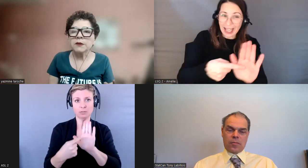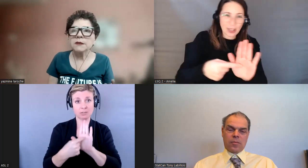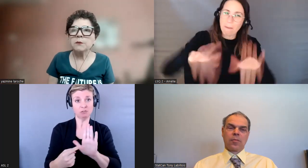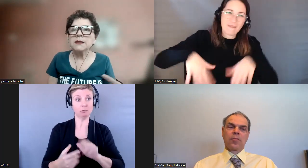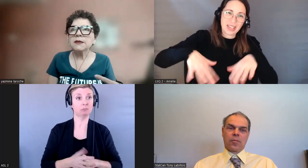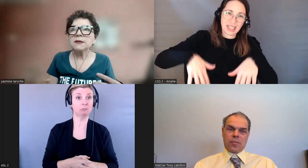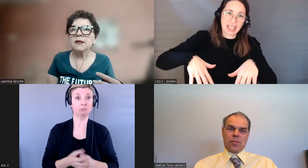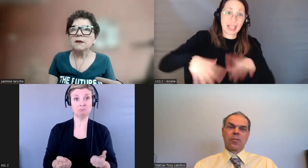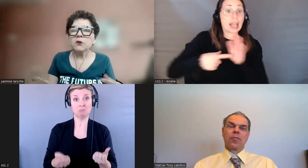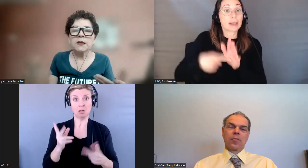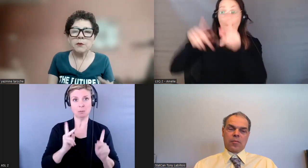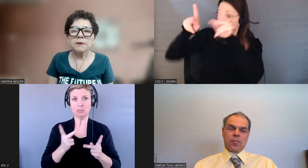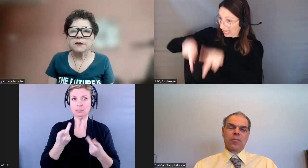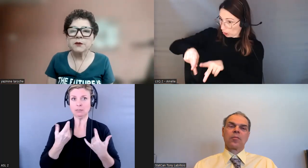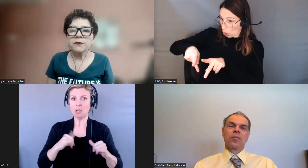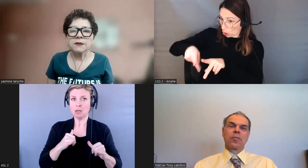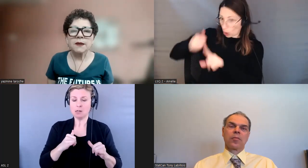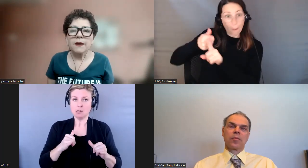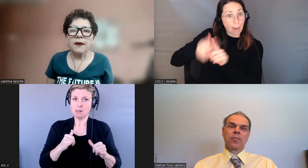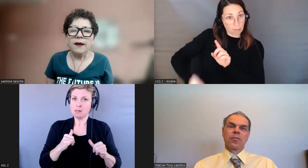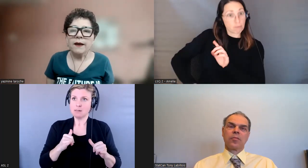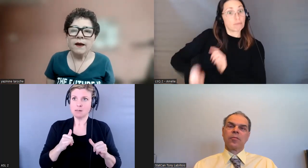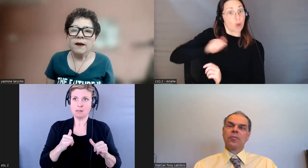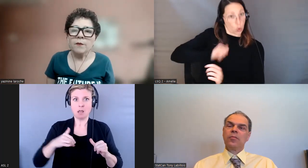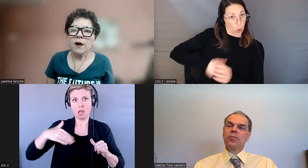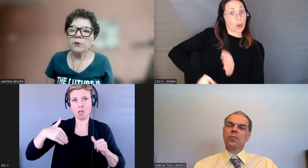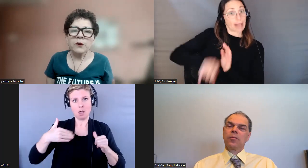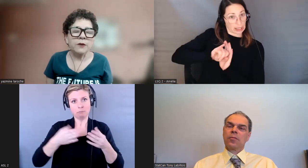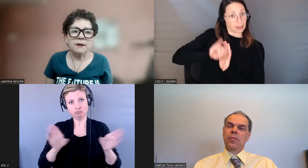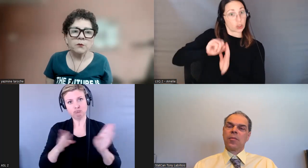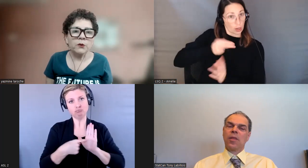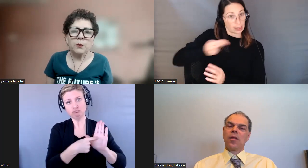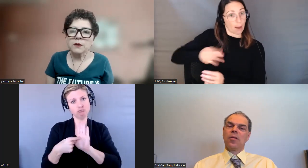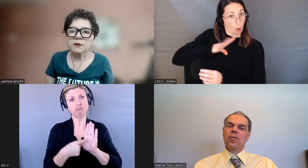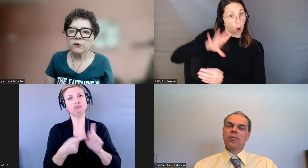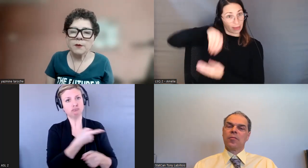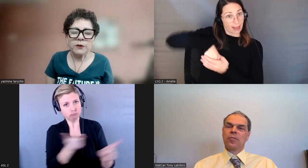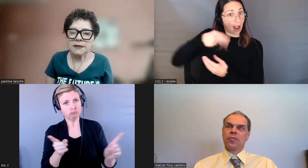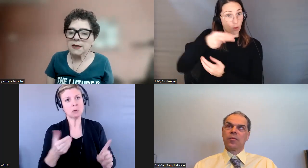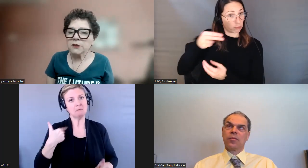with disabilities joining the public service um our workplace workplace representation